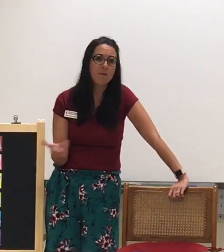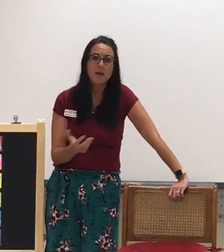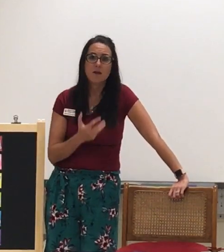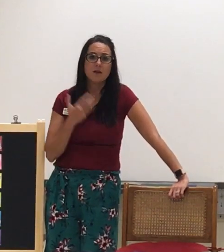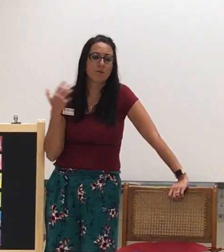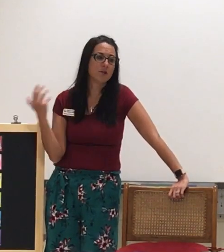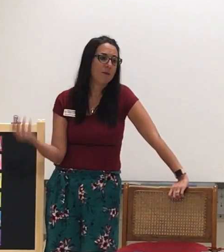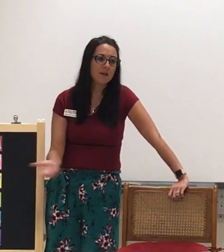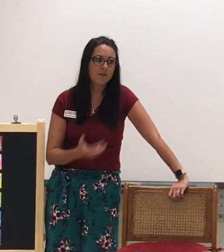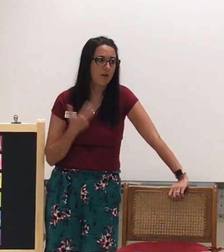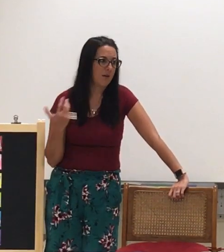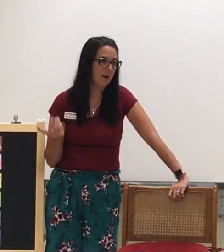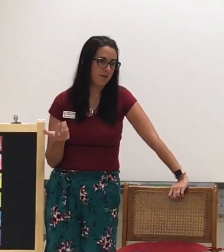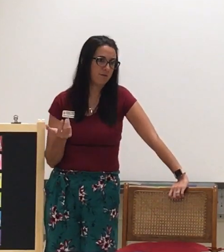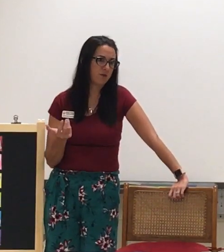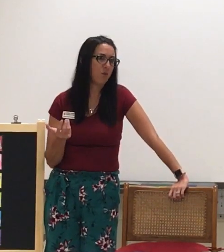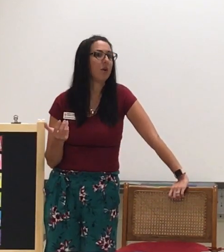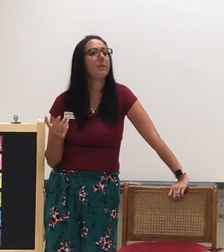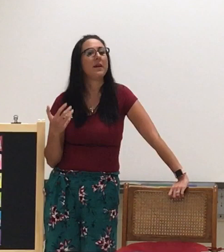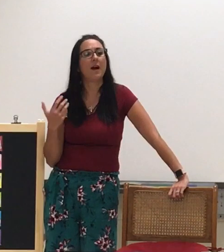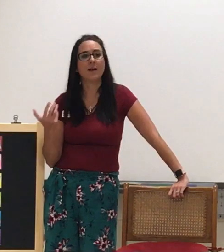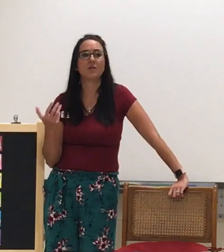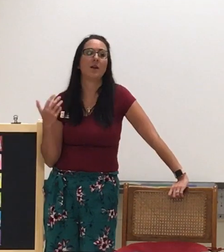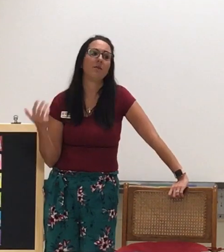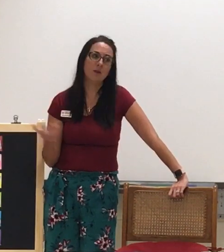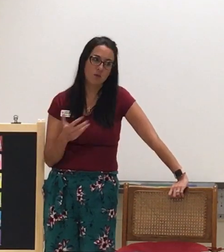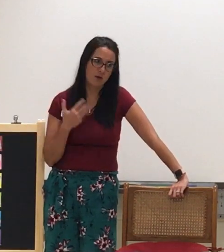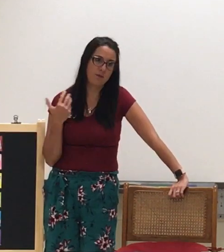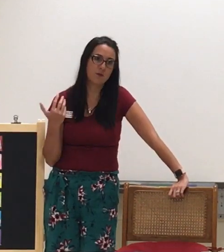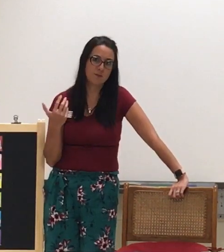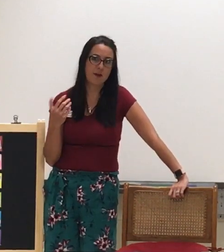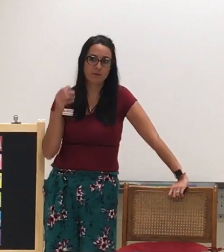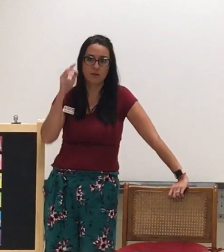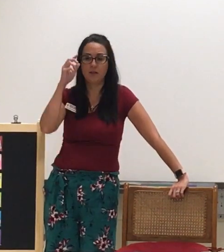perspective are I so we're going to be kind to everyone and be respectful of